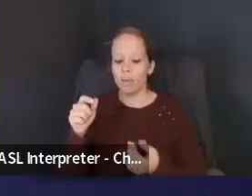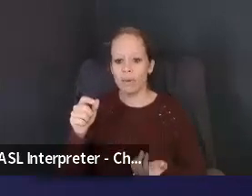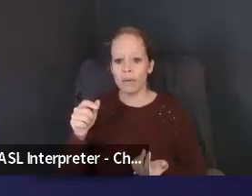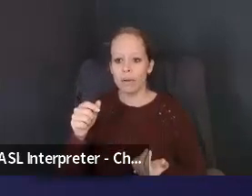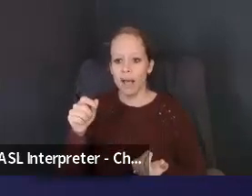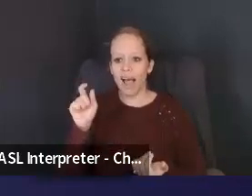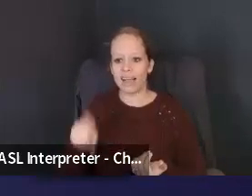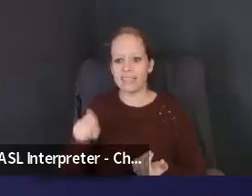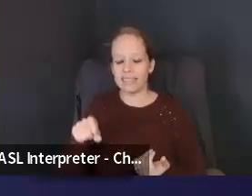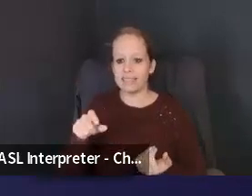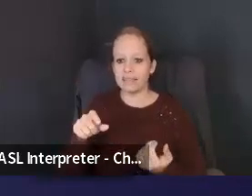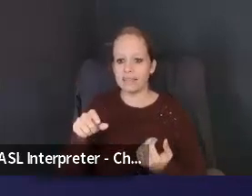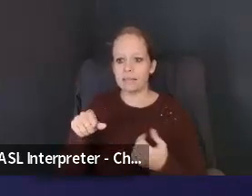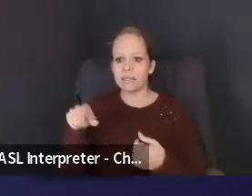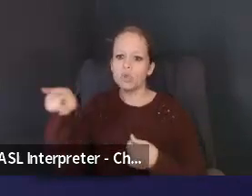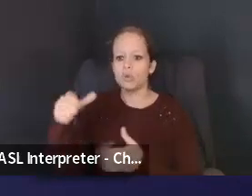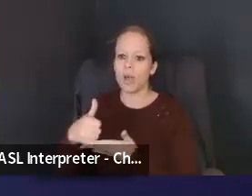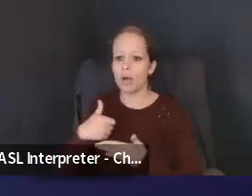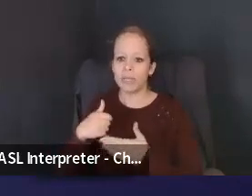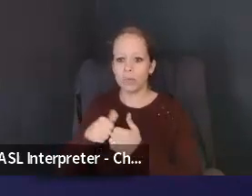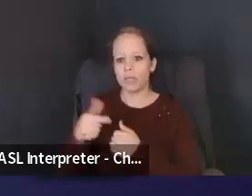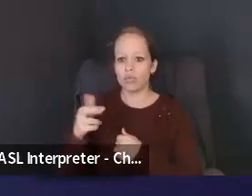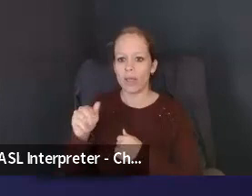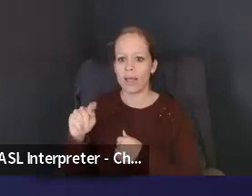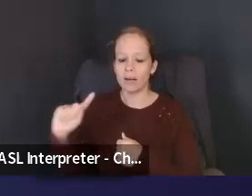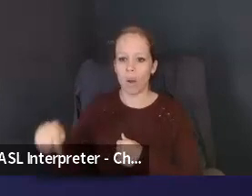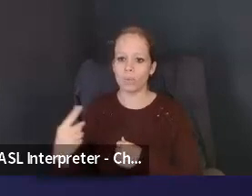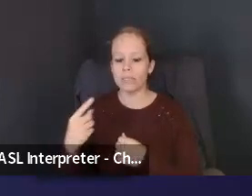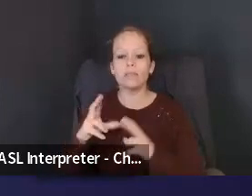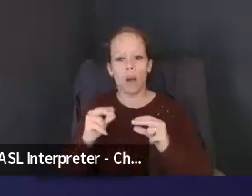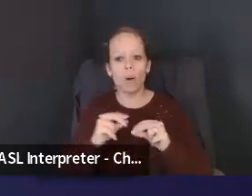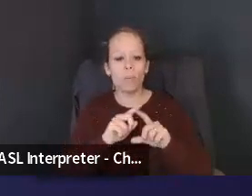on this grant. It's, here is the role and here are specific responsibilities and here's what they're